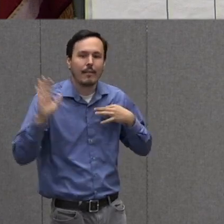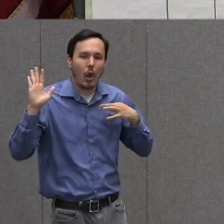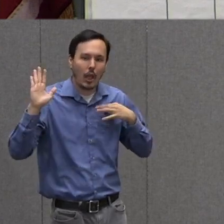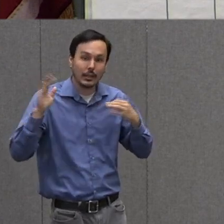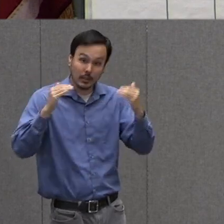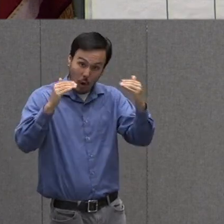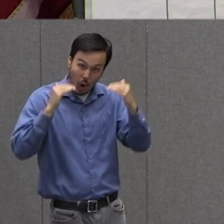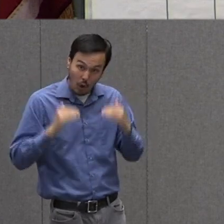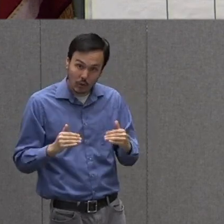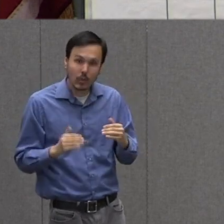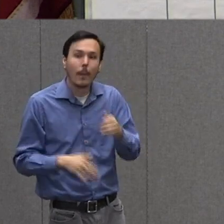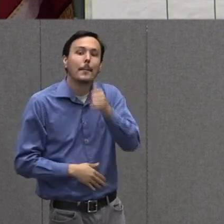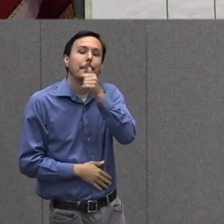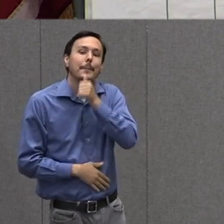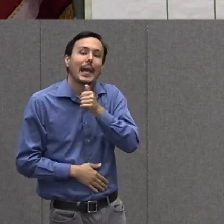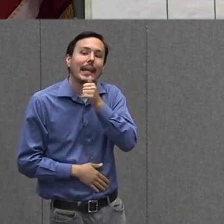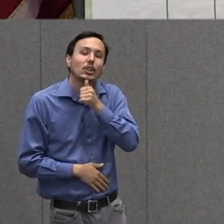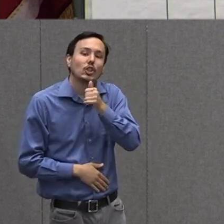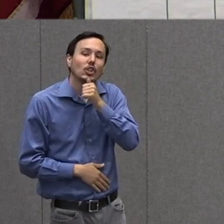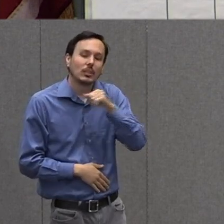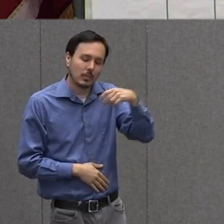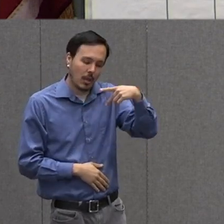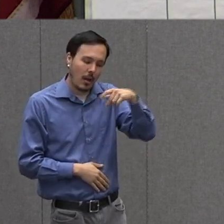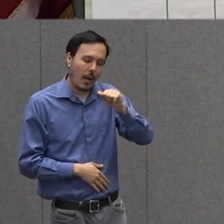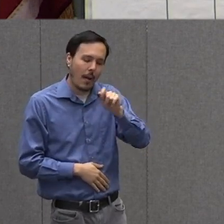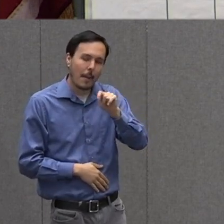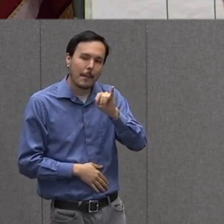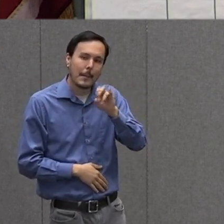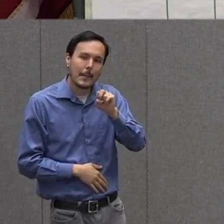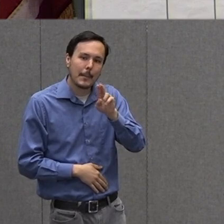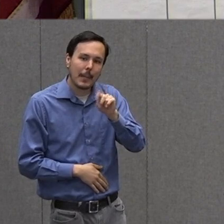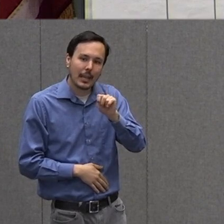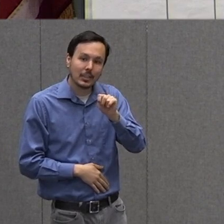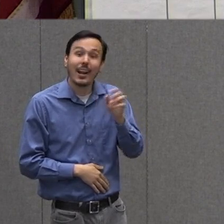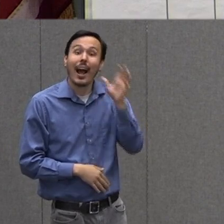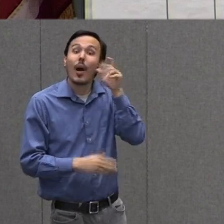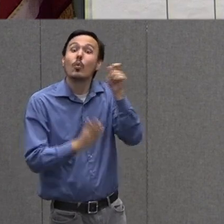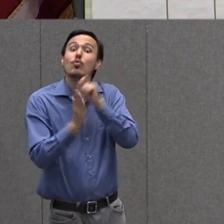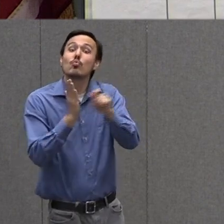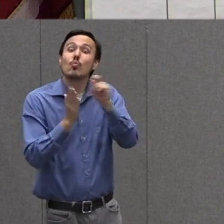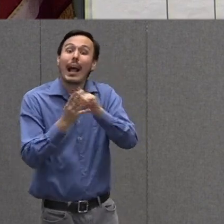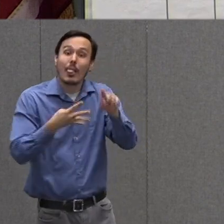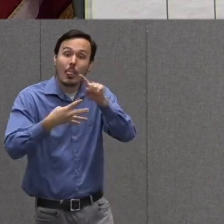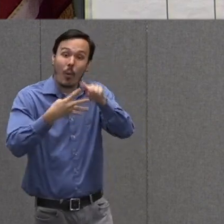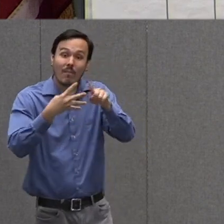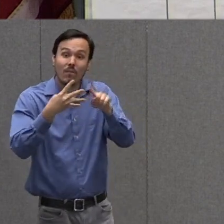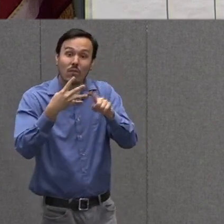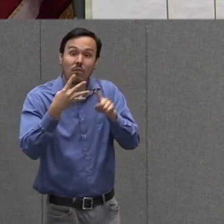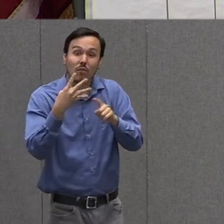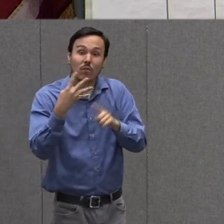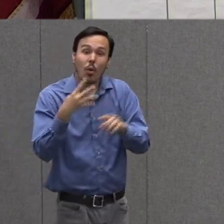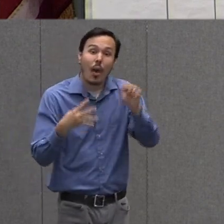and patient volunteers. I'm going to write those four adjectives onto my chart.